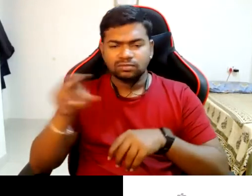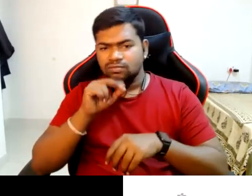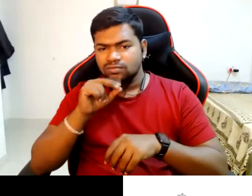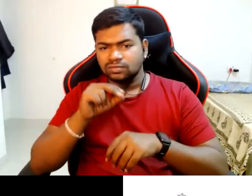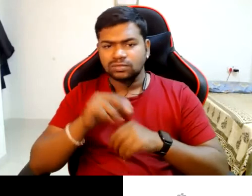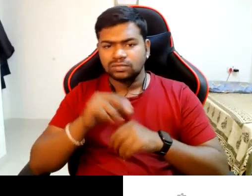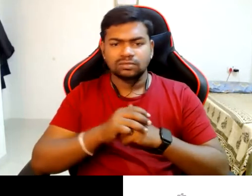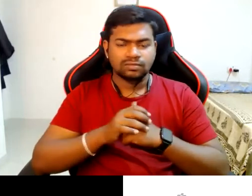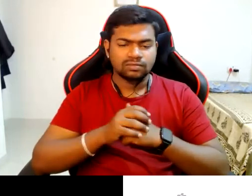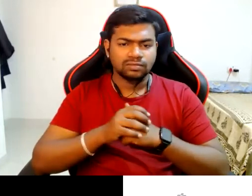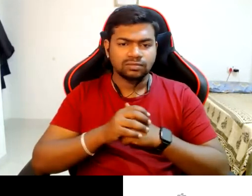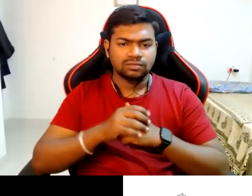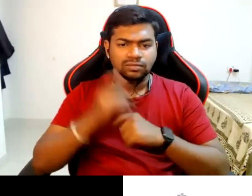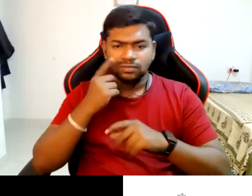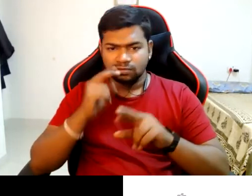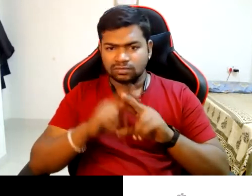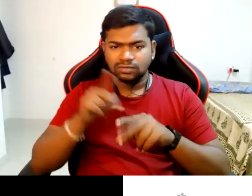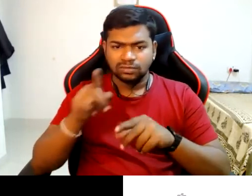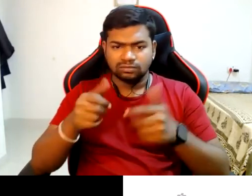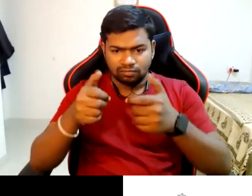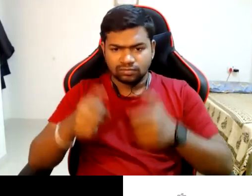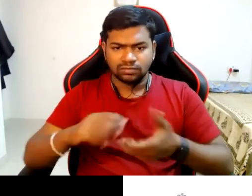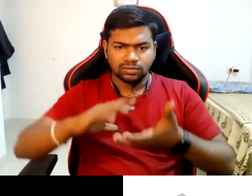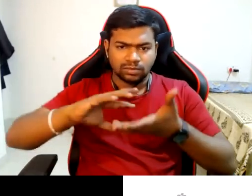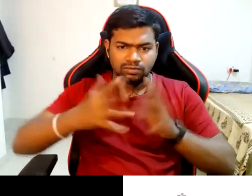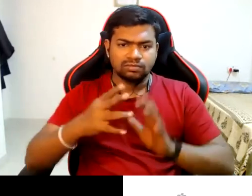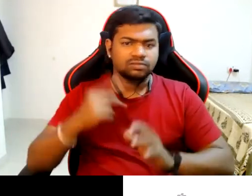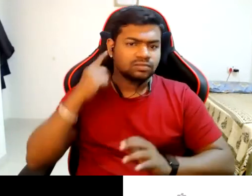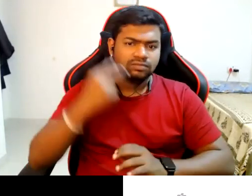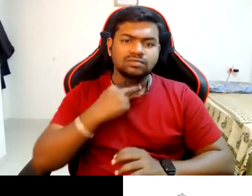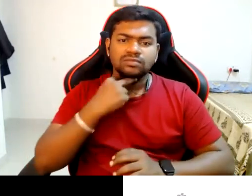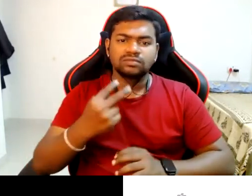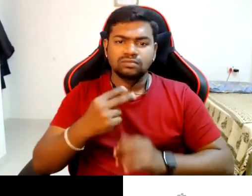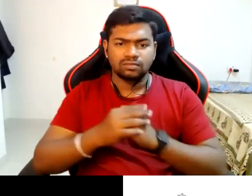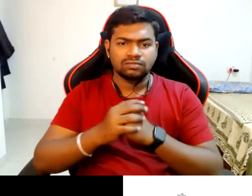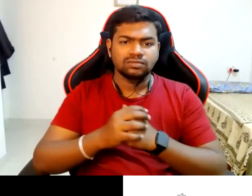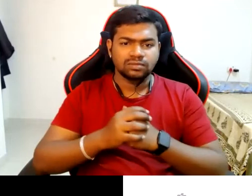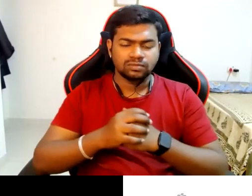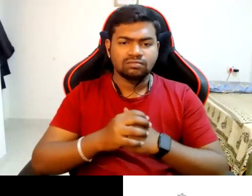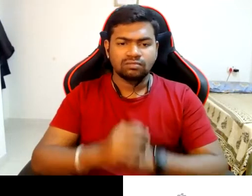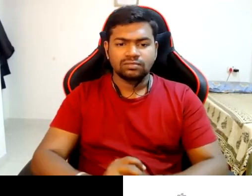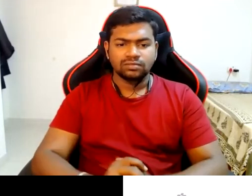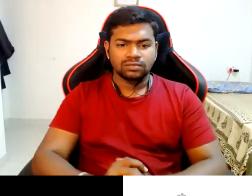if it can convert from text to spoken words. it will be very good. right.